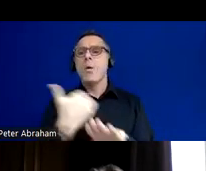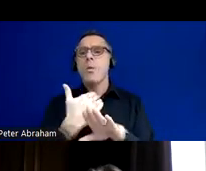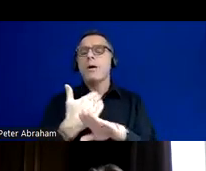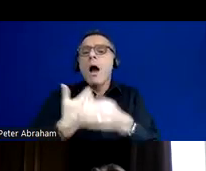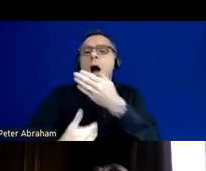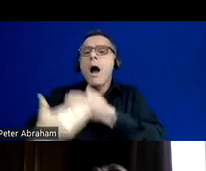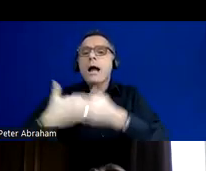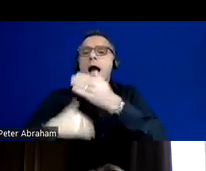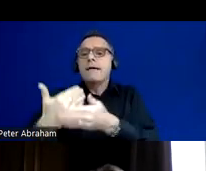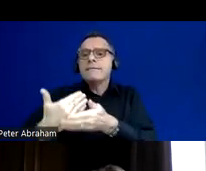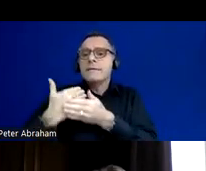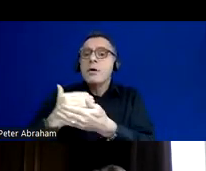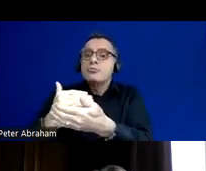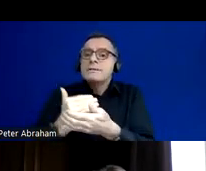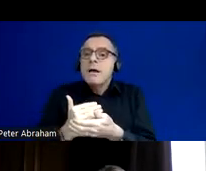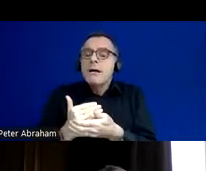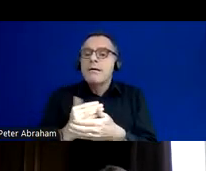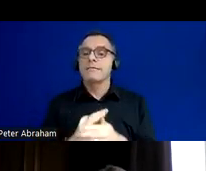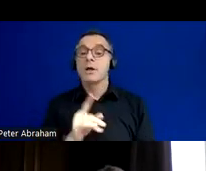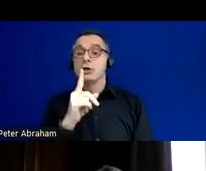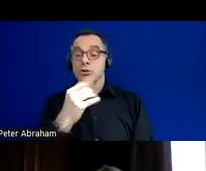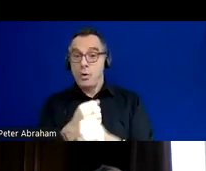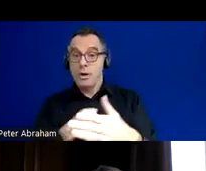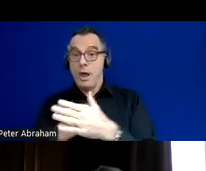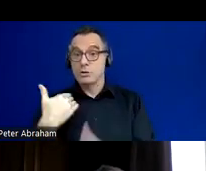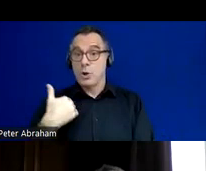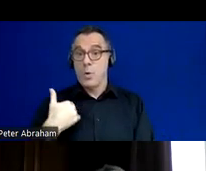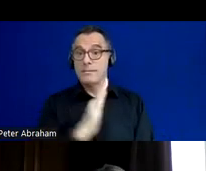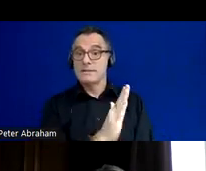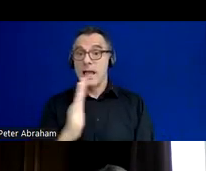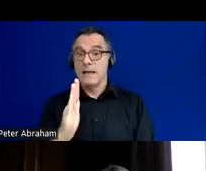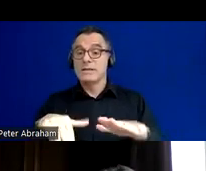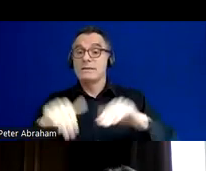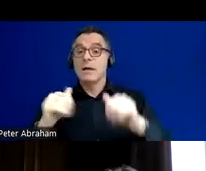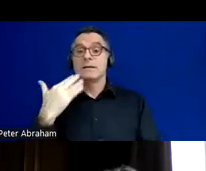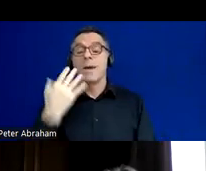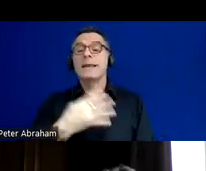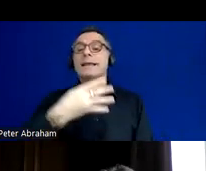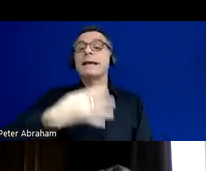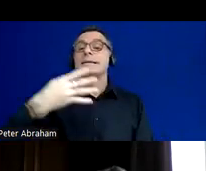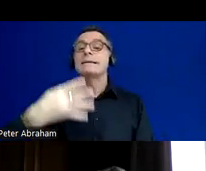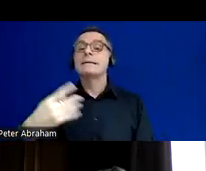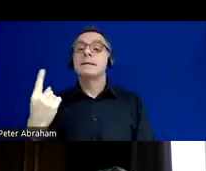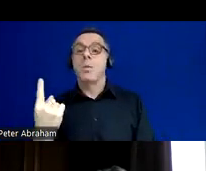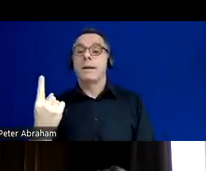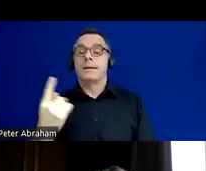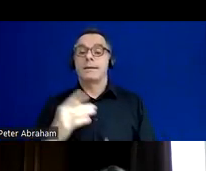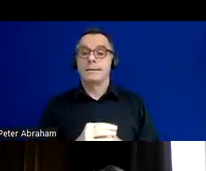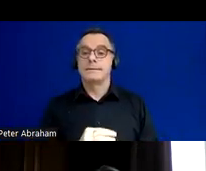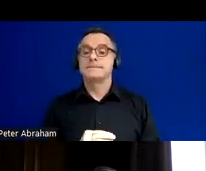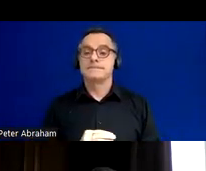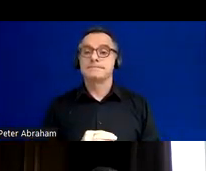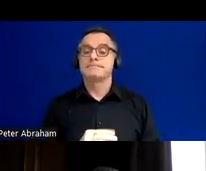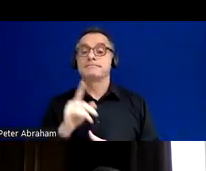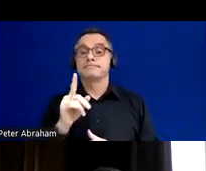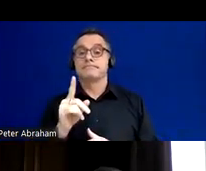their work preserved. So, Glasgow Women's Library was born in 1991. It was very much a grassroots